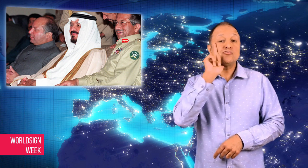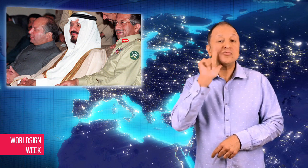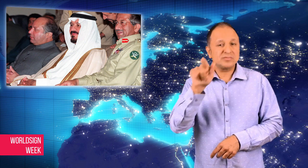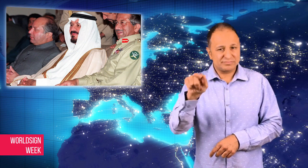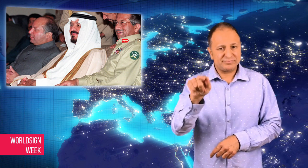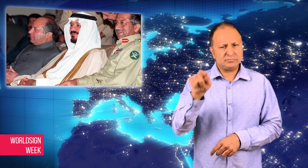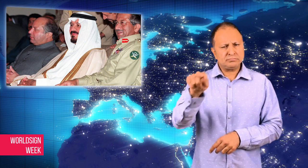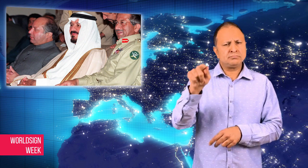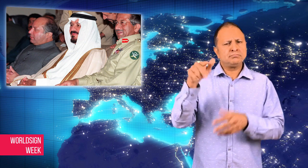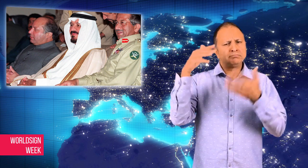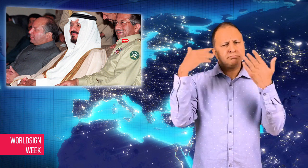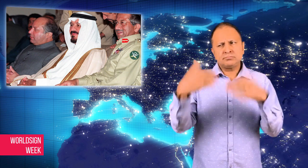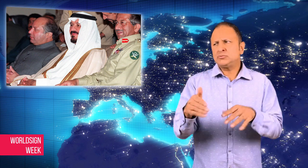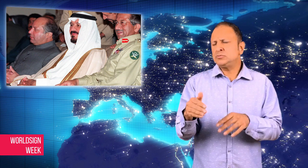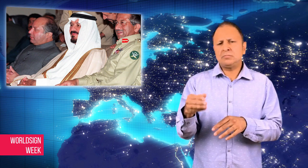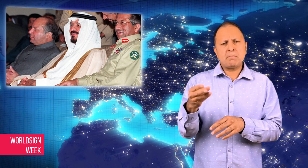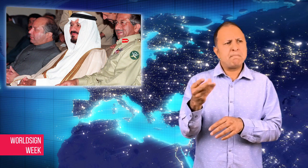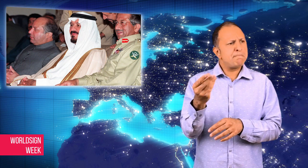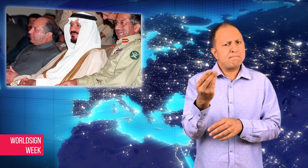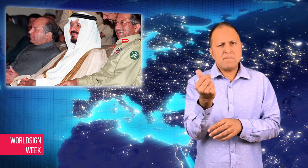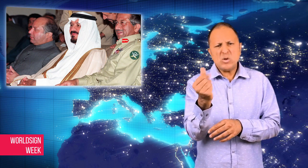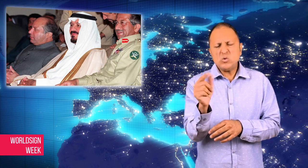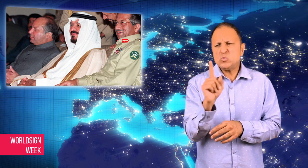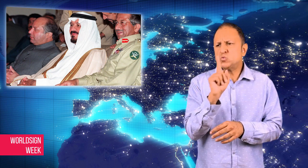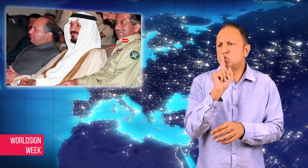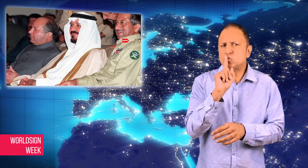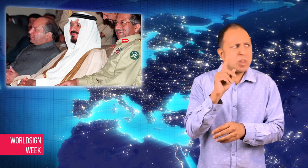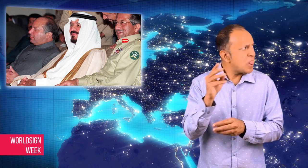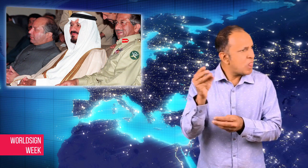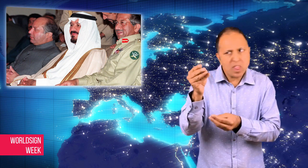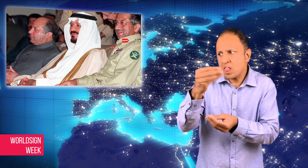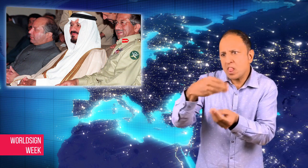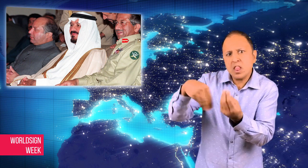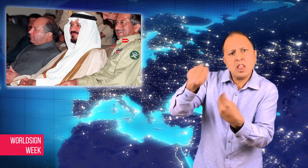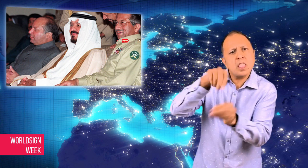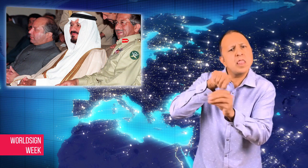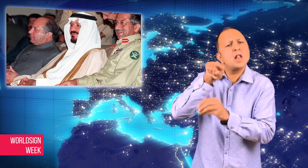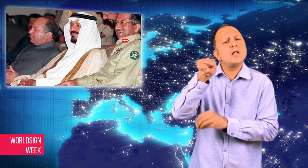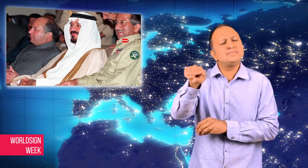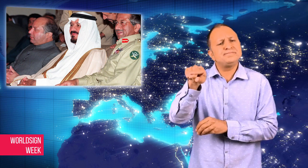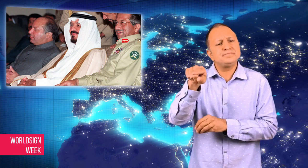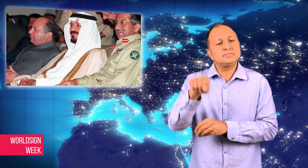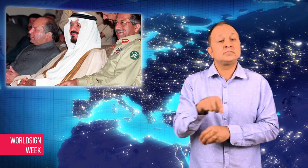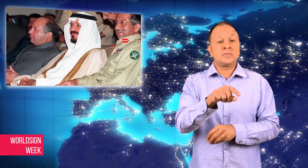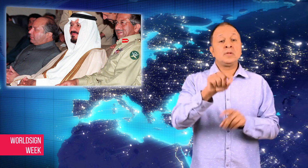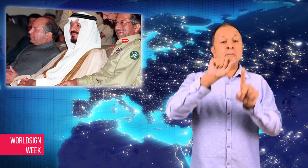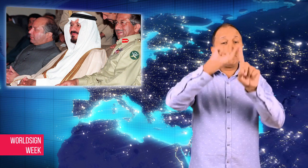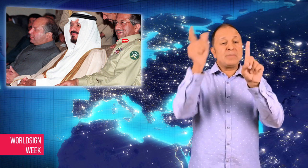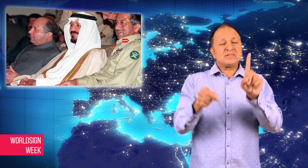the first time in the country’s history,